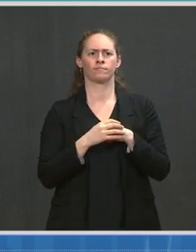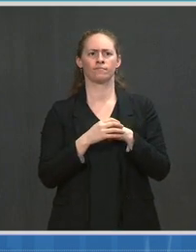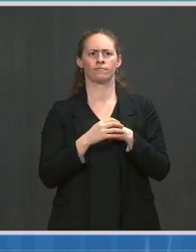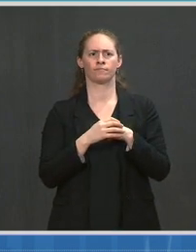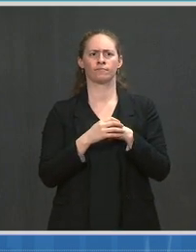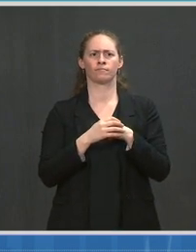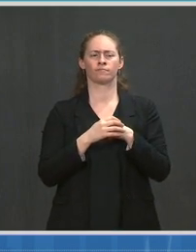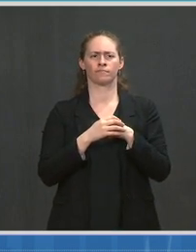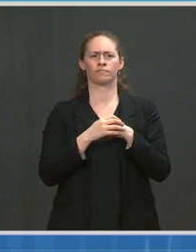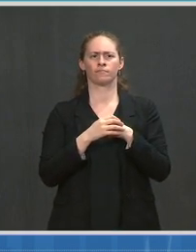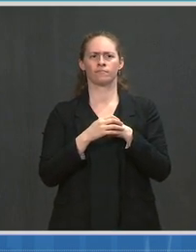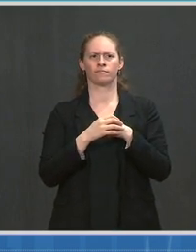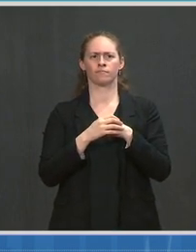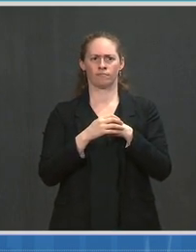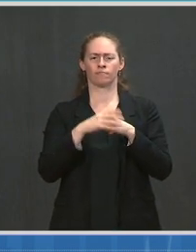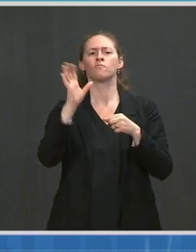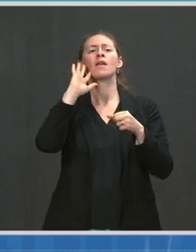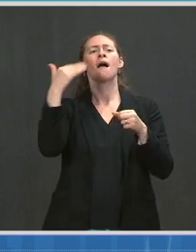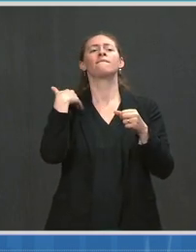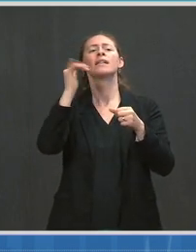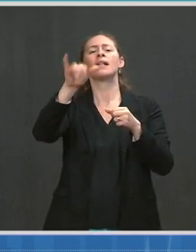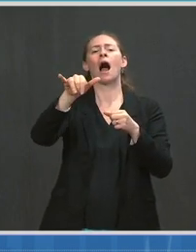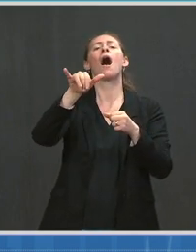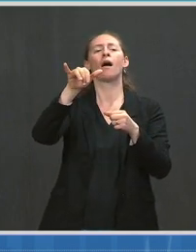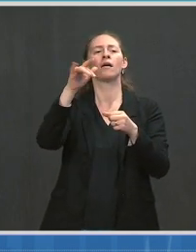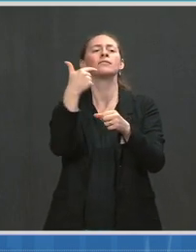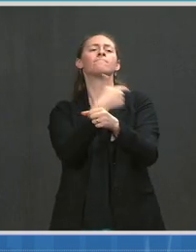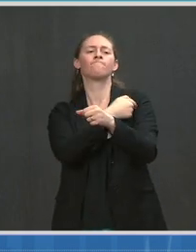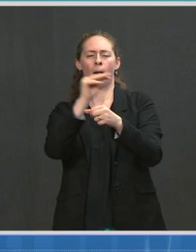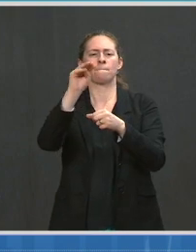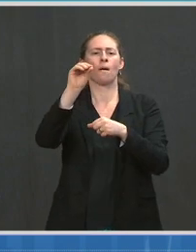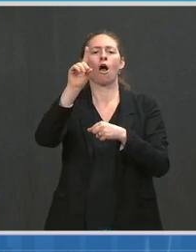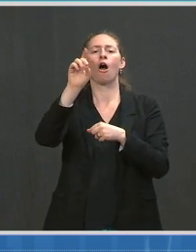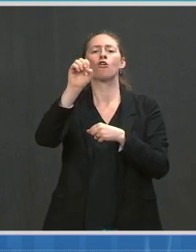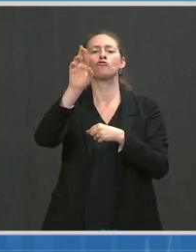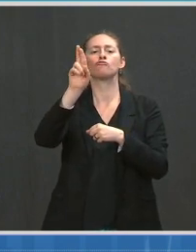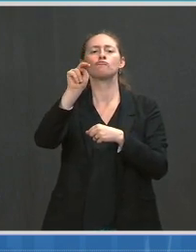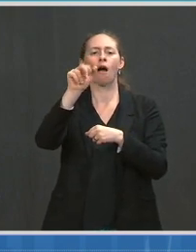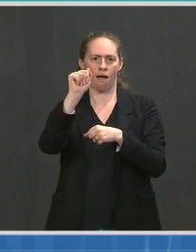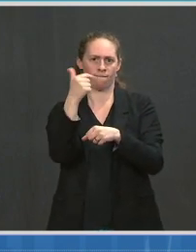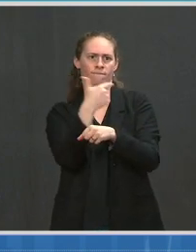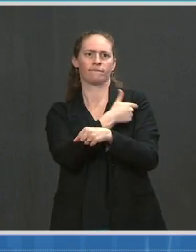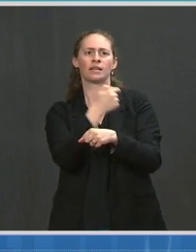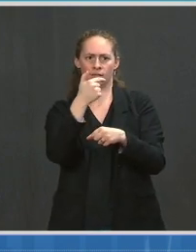the Moderna product, administered 28 days apart. Next slide.